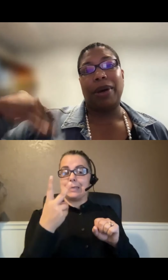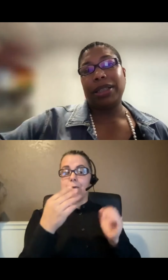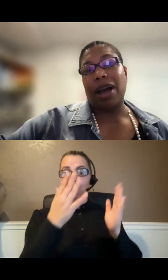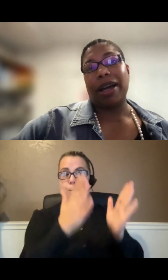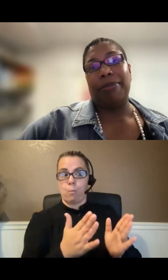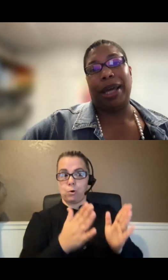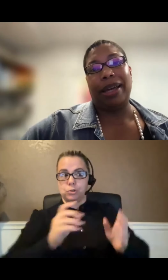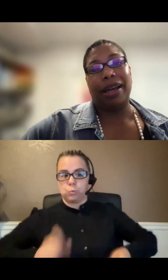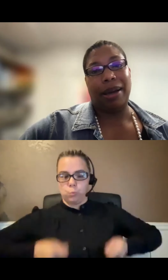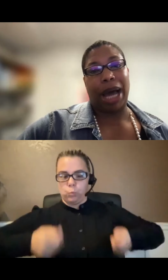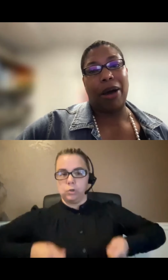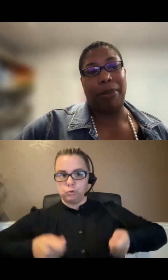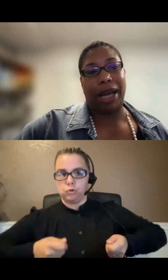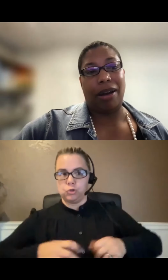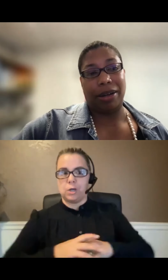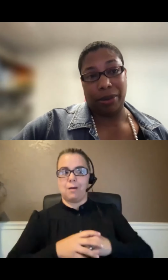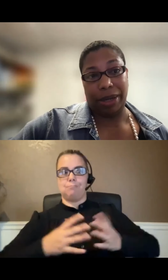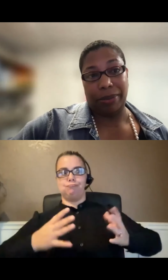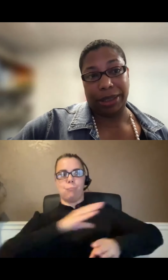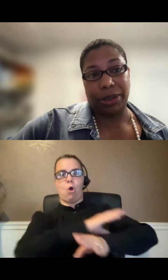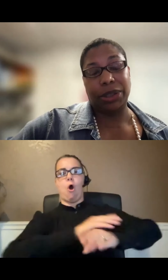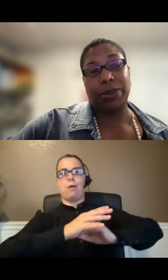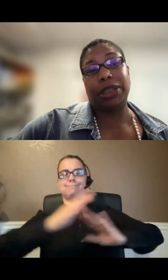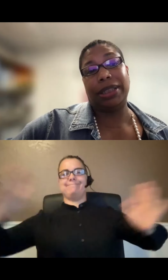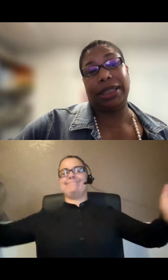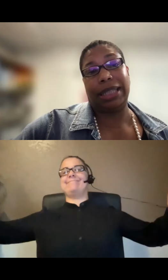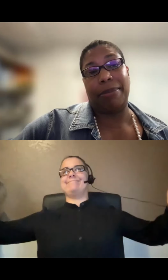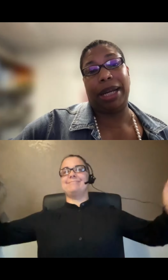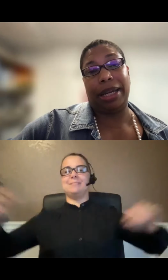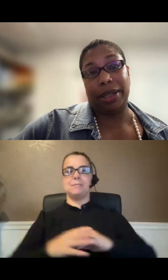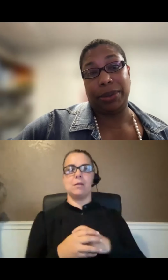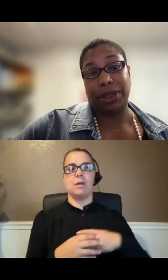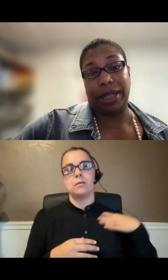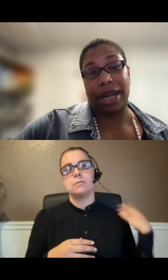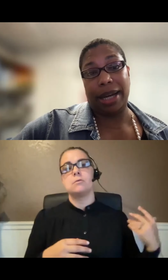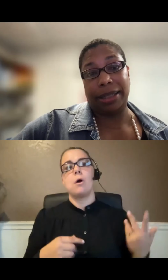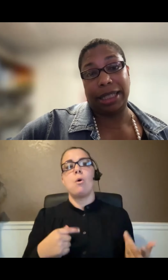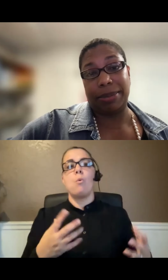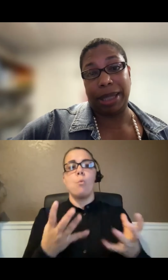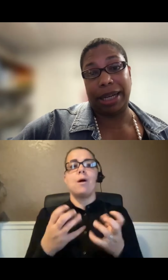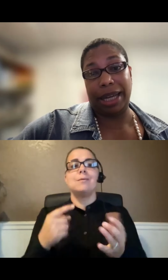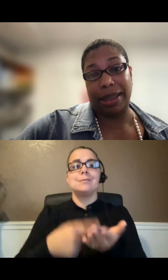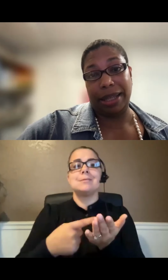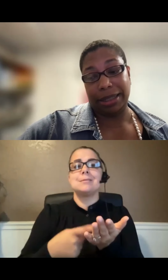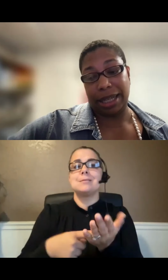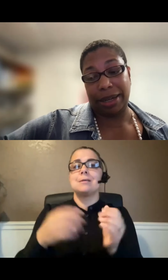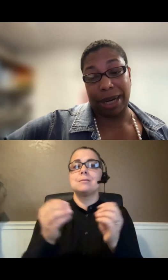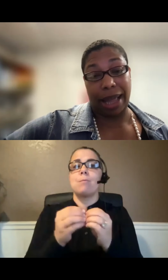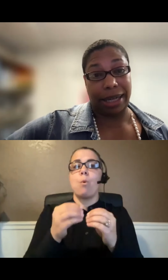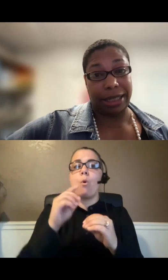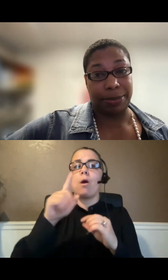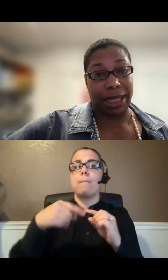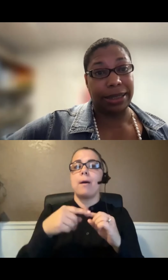I want to talk a bit about my ongoing research which is examining inclusion and accessibility in the extended reality space.